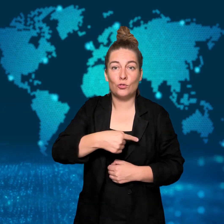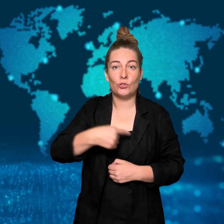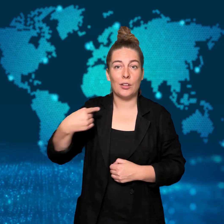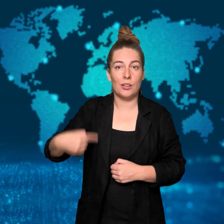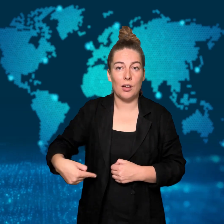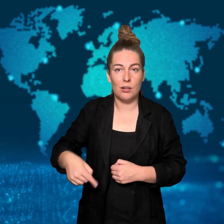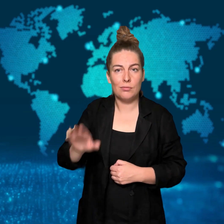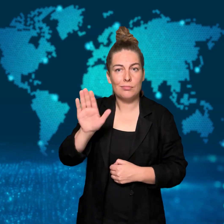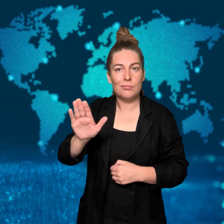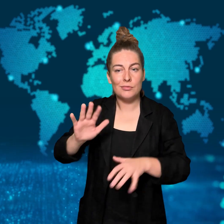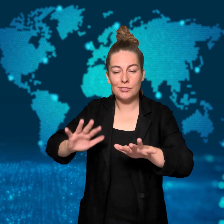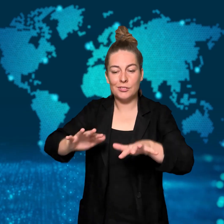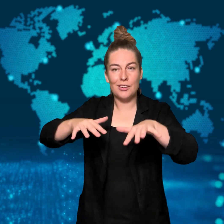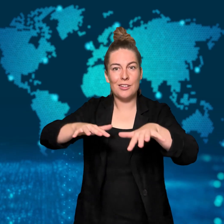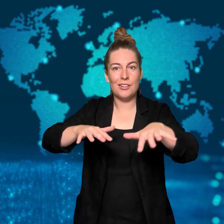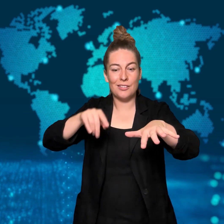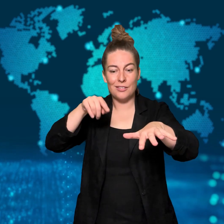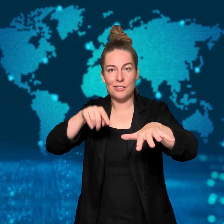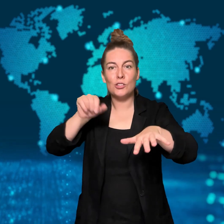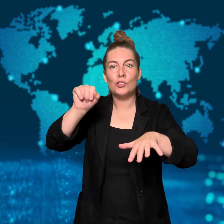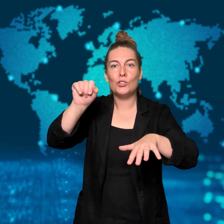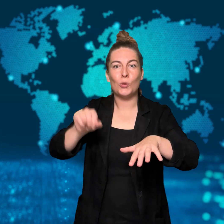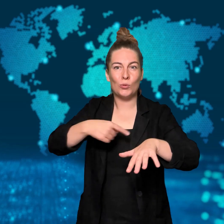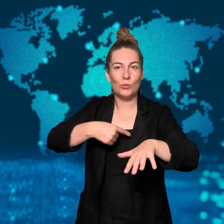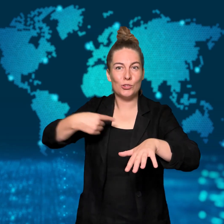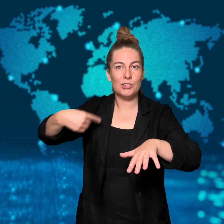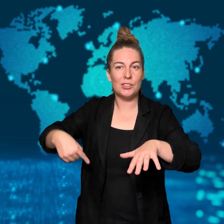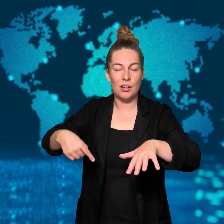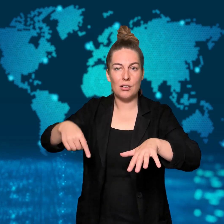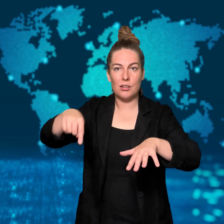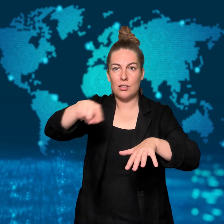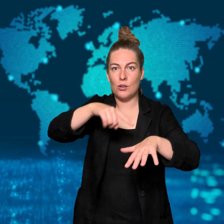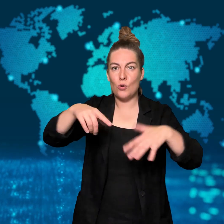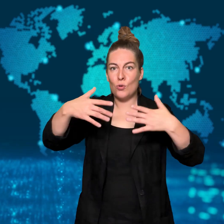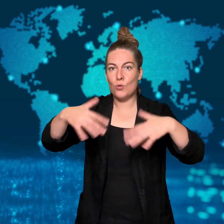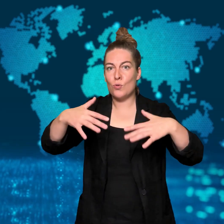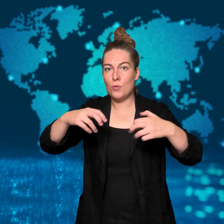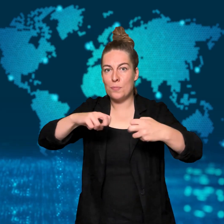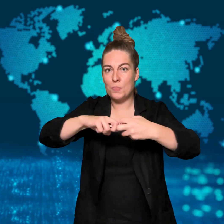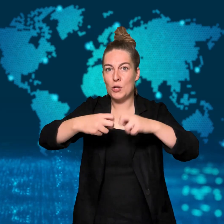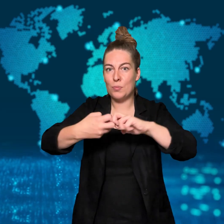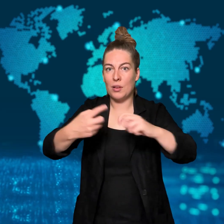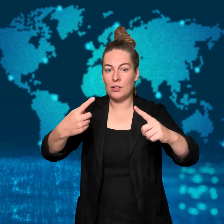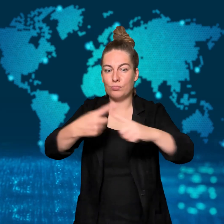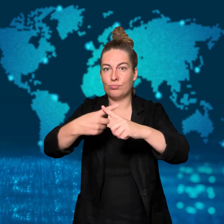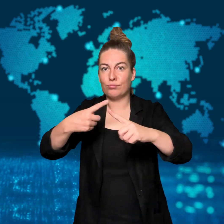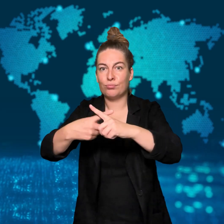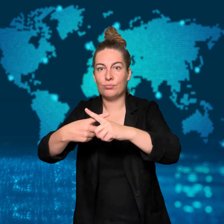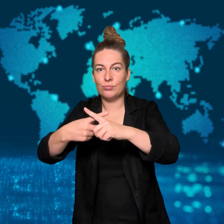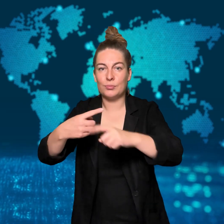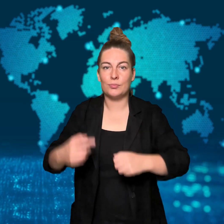South China Sea crisis